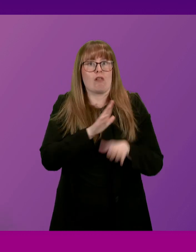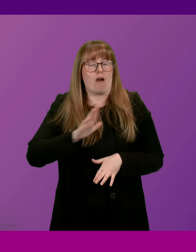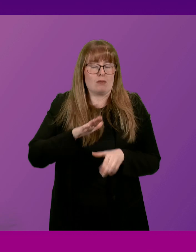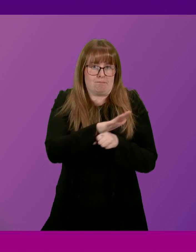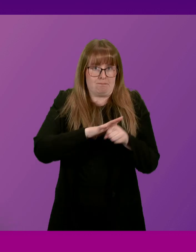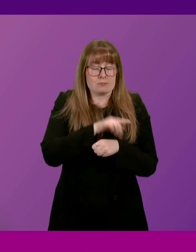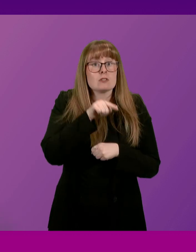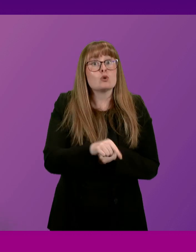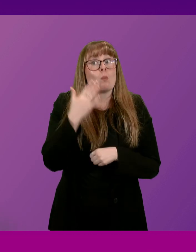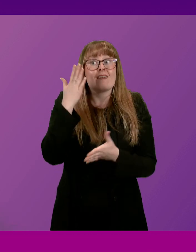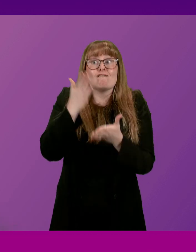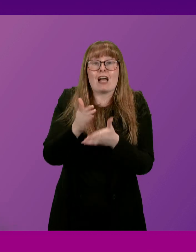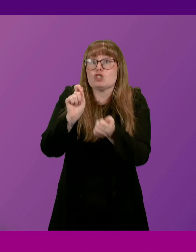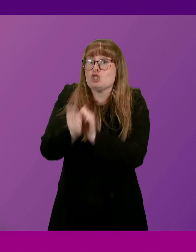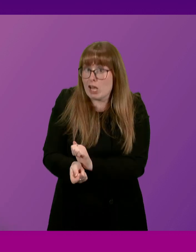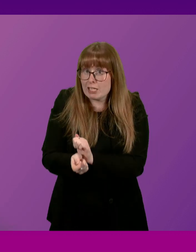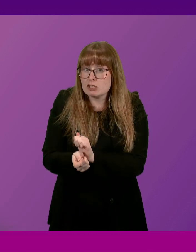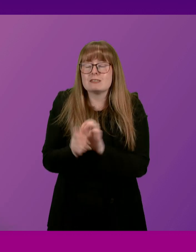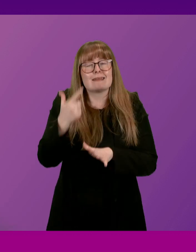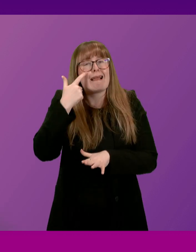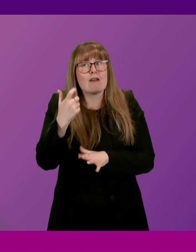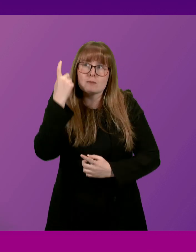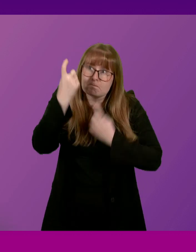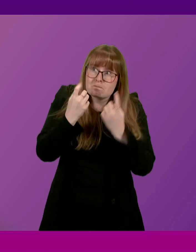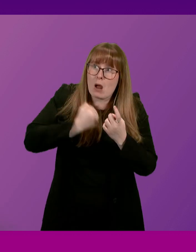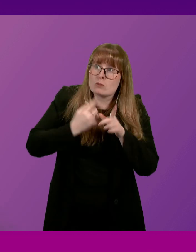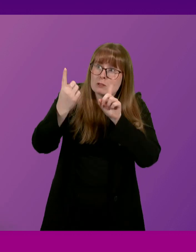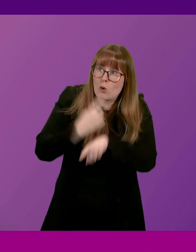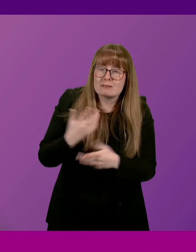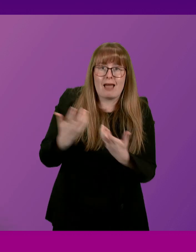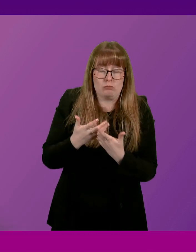“When the facts change, careful consideration of our response is appropriate.”